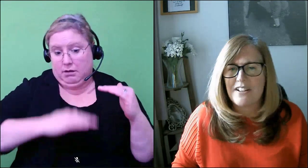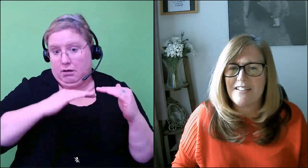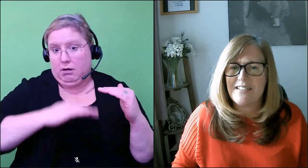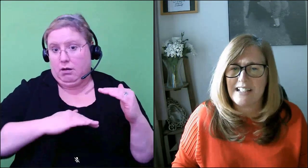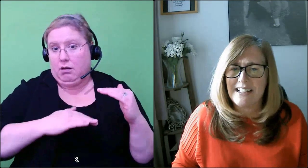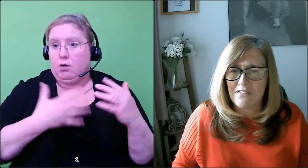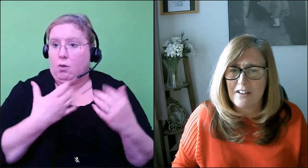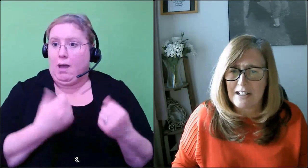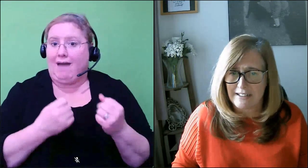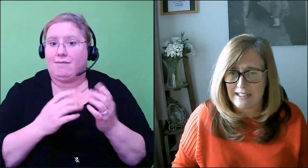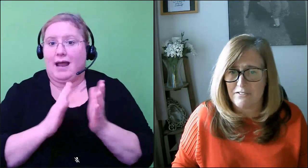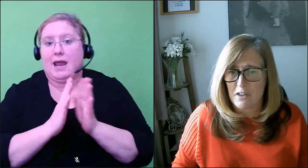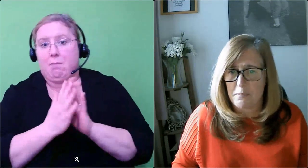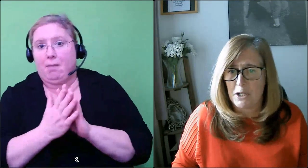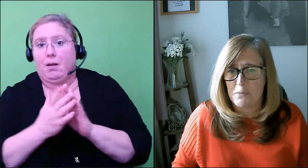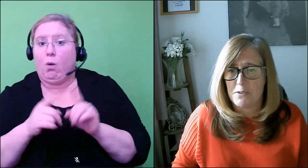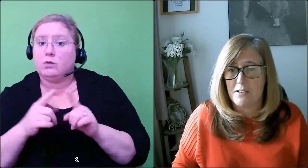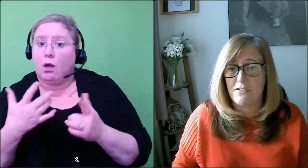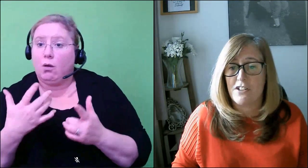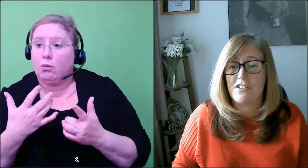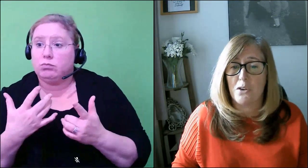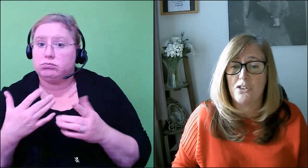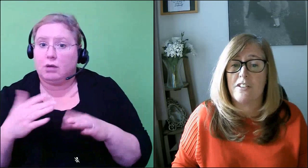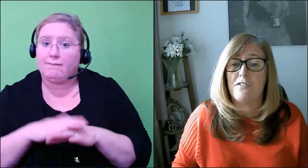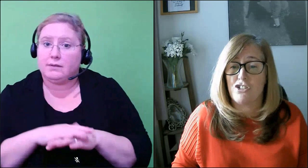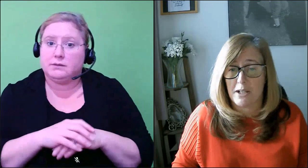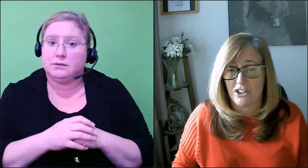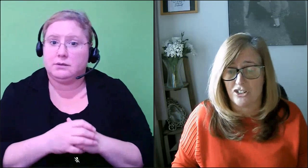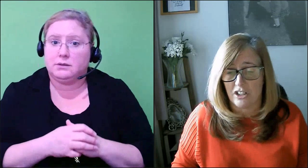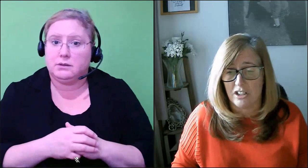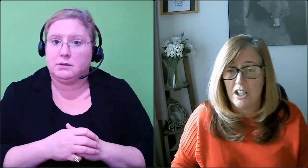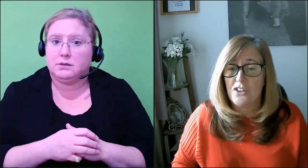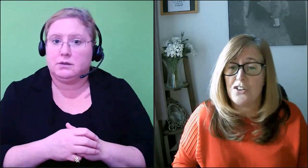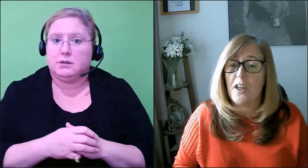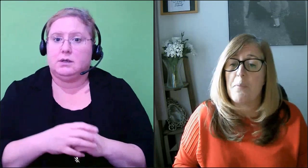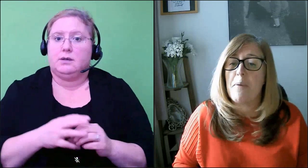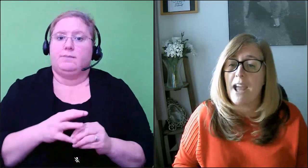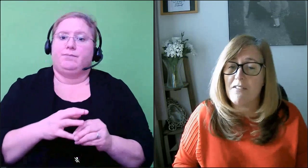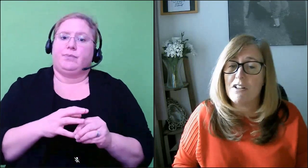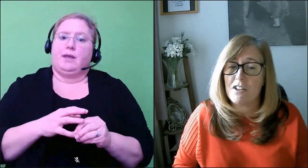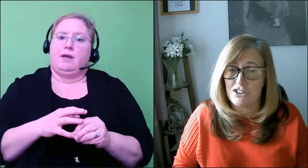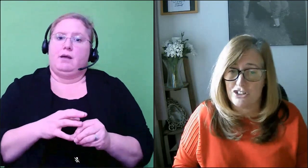impairment are also covered. Now this is significantly for the [indiscernible] discrimination so that a parent of a child